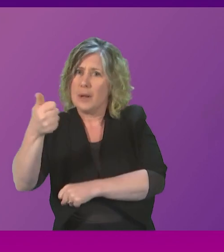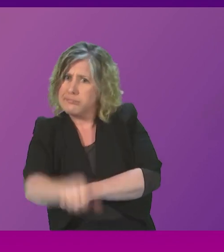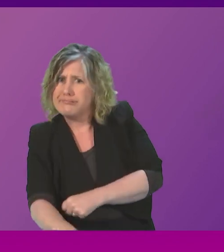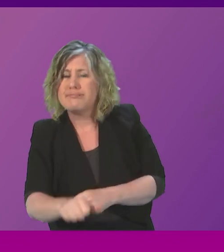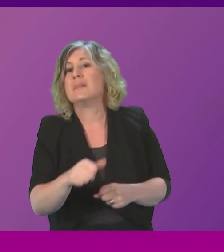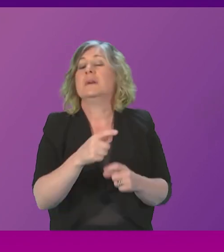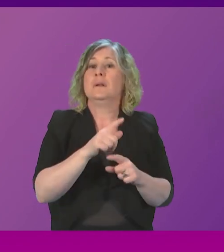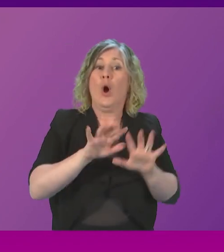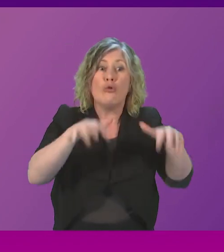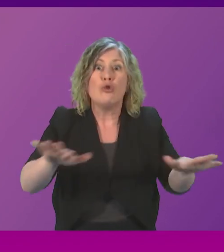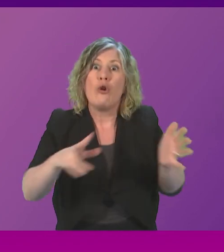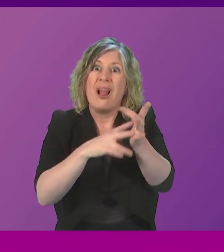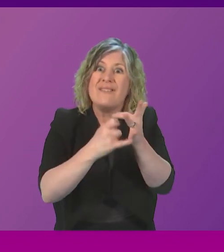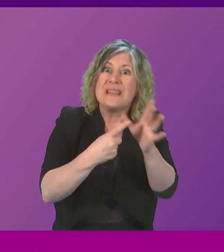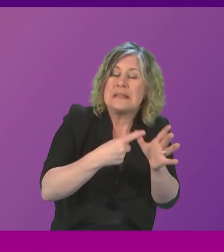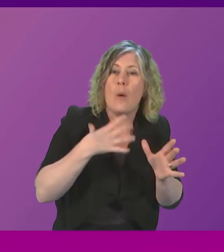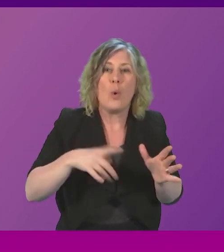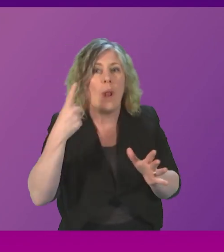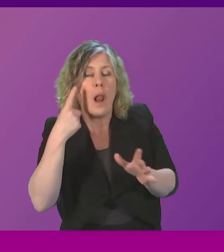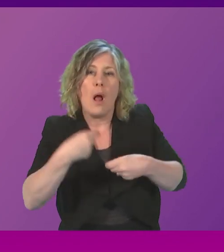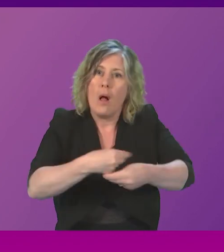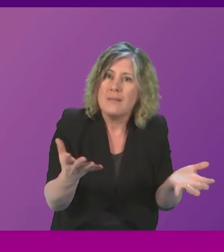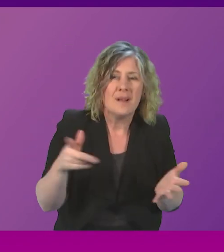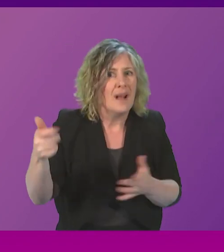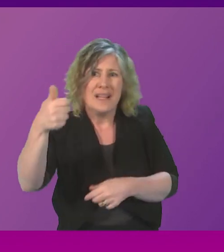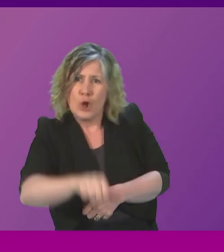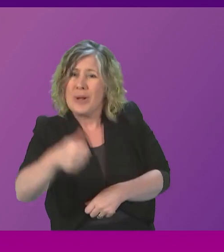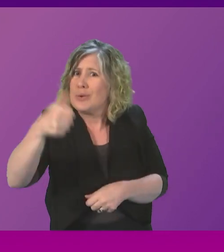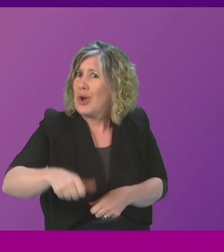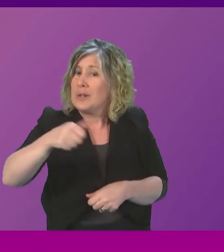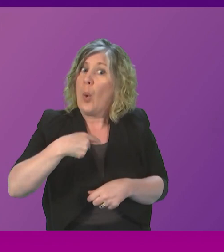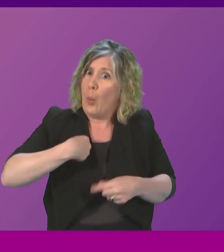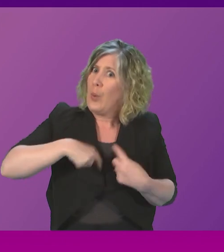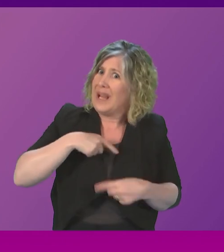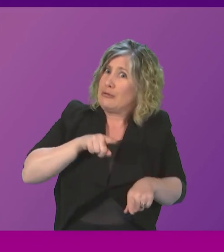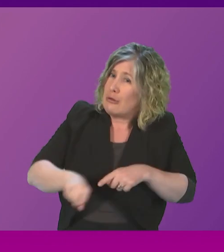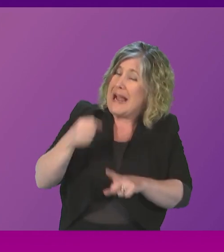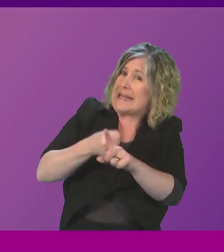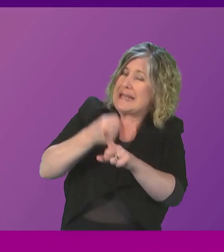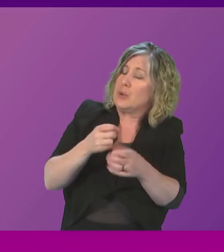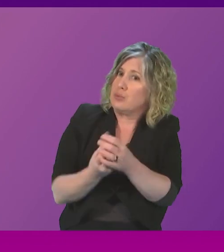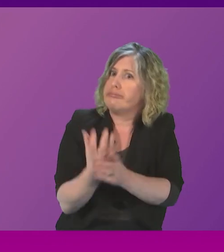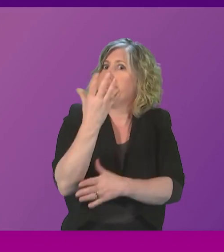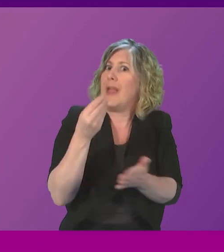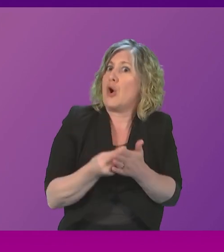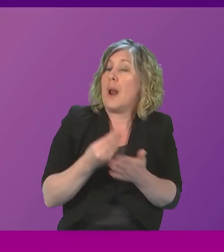The UK Government has rejected that. We will do everything in our powers to help the economy, but we are doing so under the